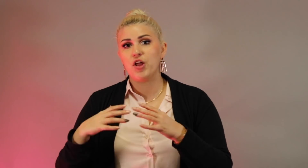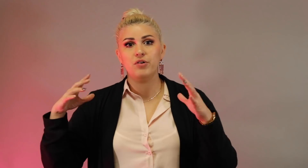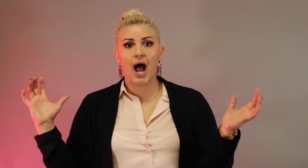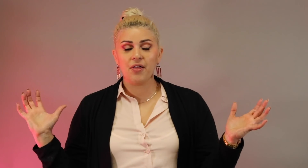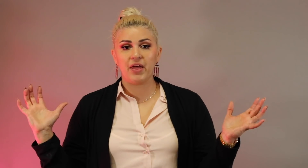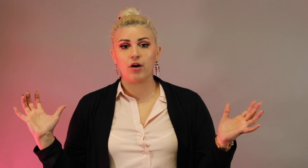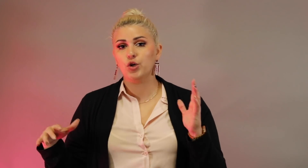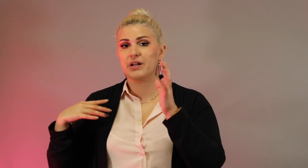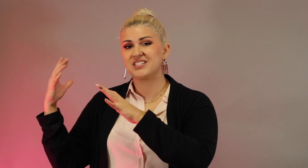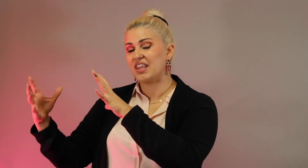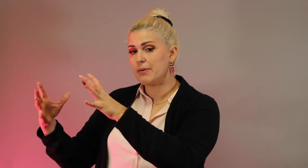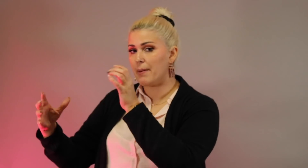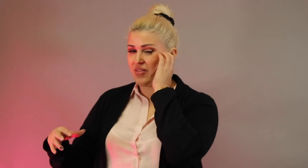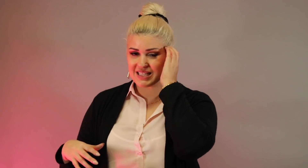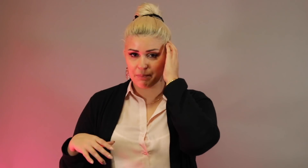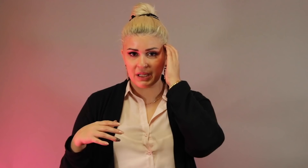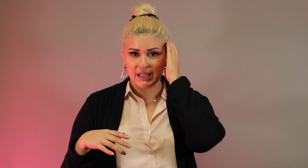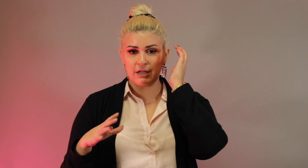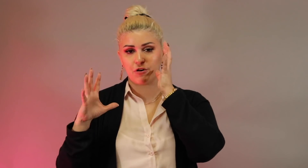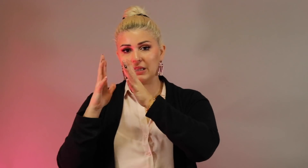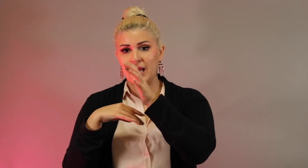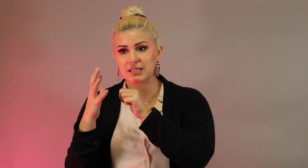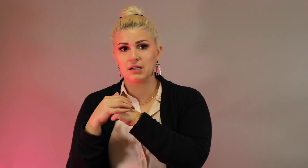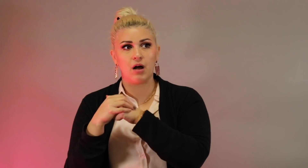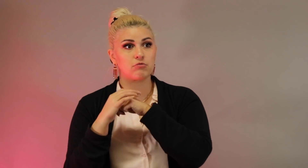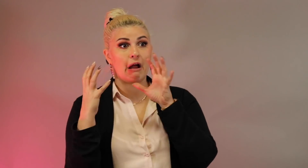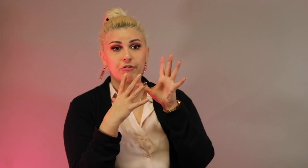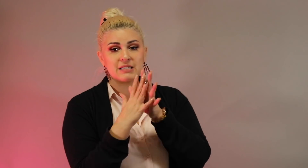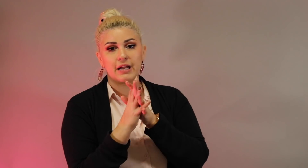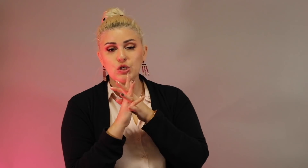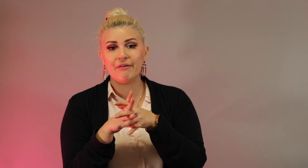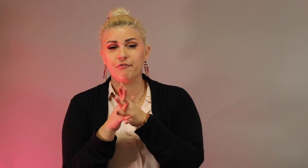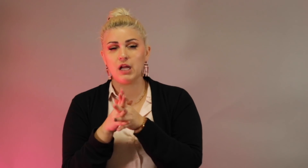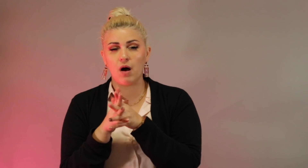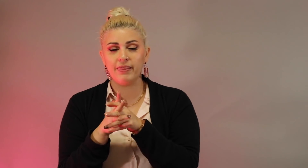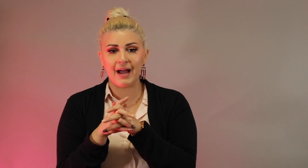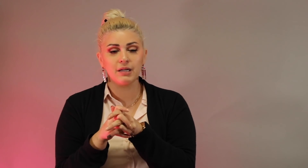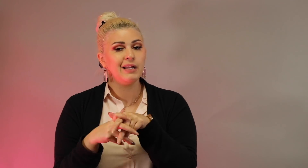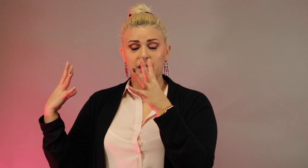If they're not there you would have set them up, and that's a completely different lesson on reference and I do have a video on that